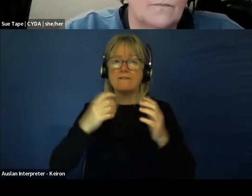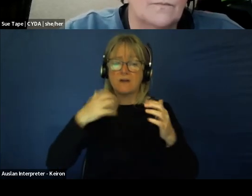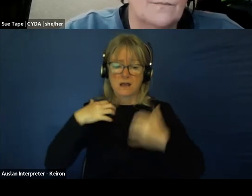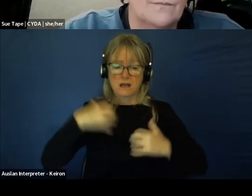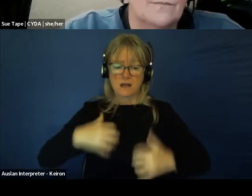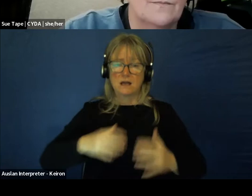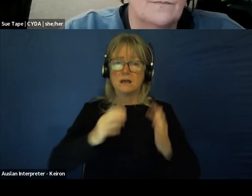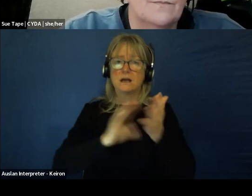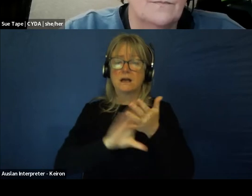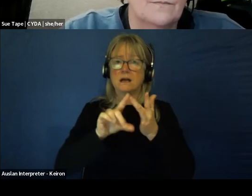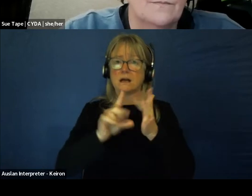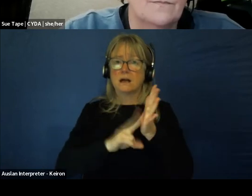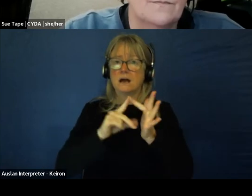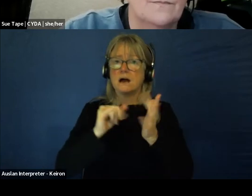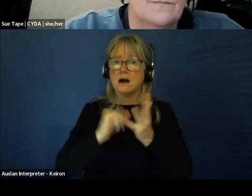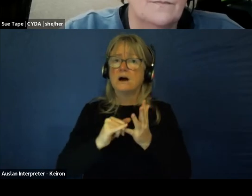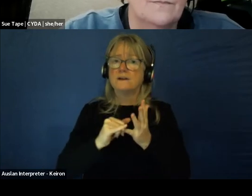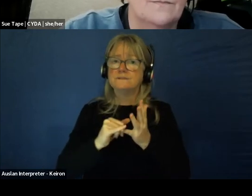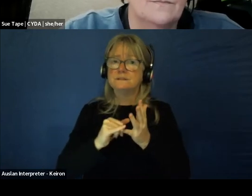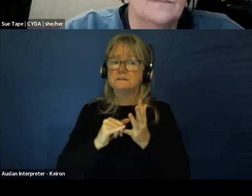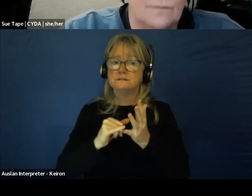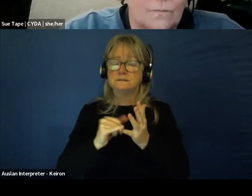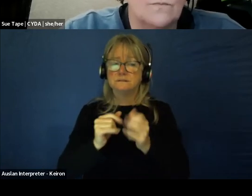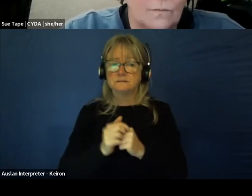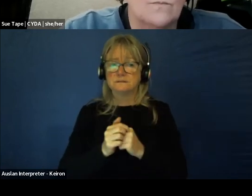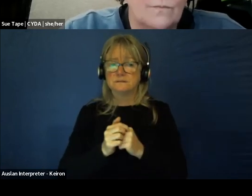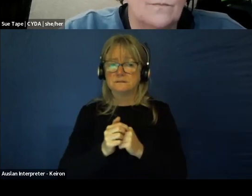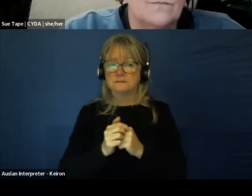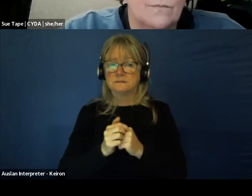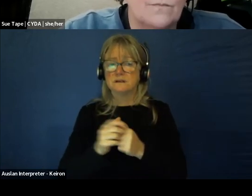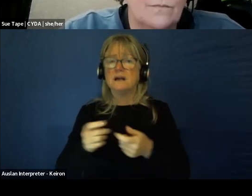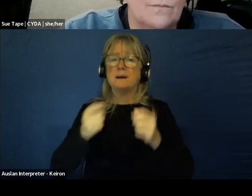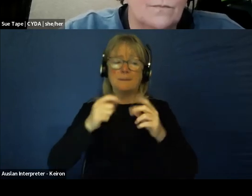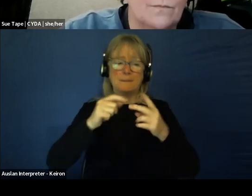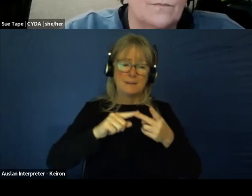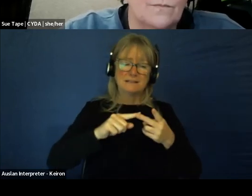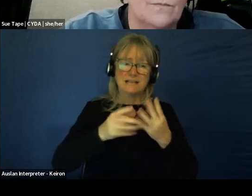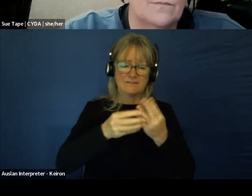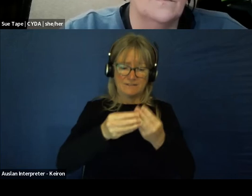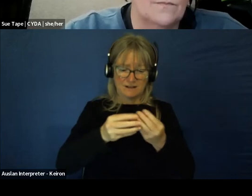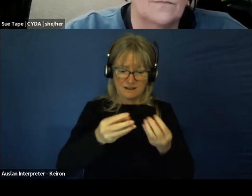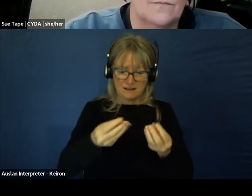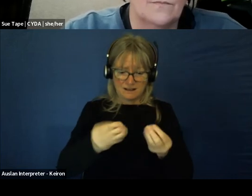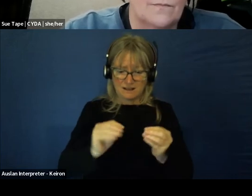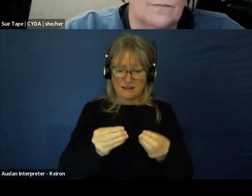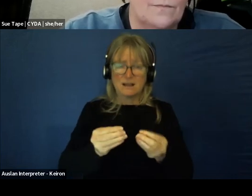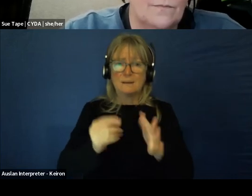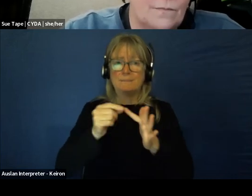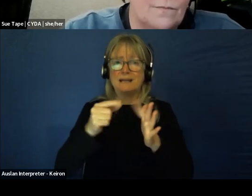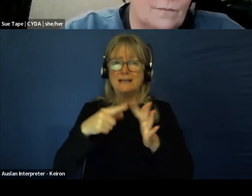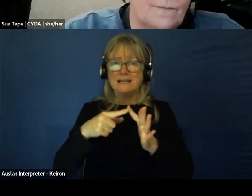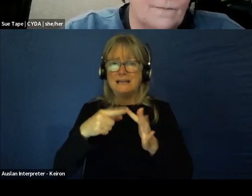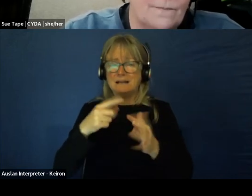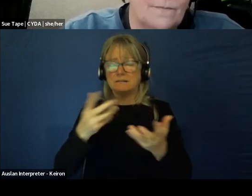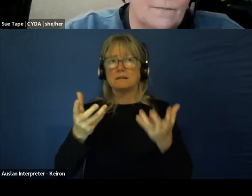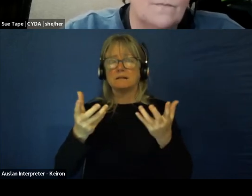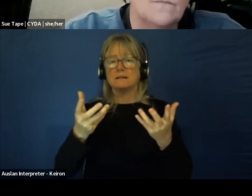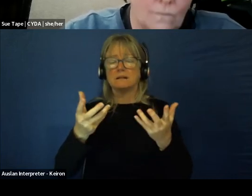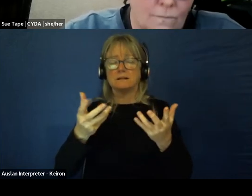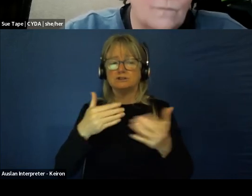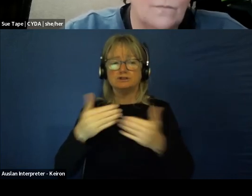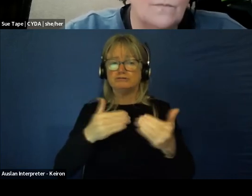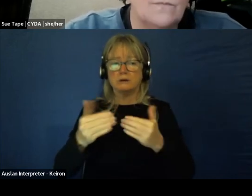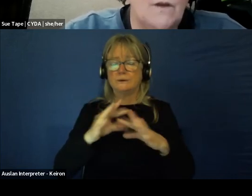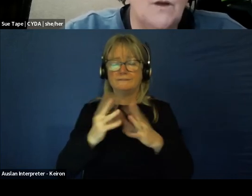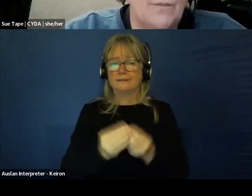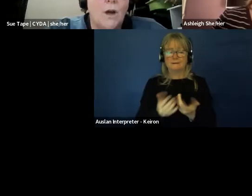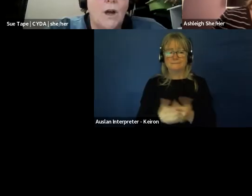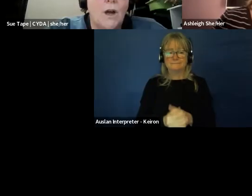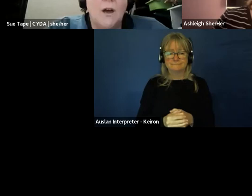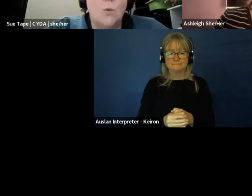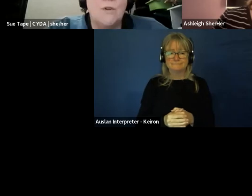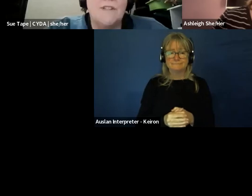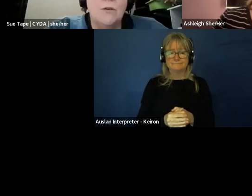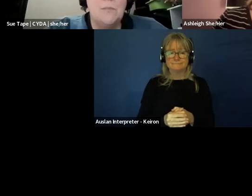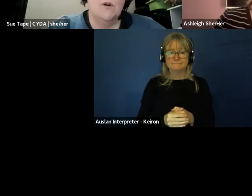Having highs from my reactions than having the issues that come with the fine motor issues with pa and stuff like that that would be like a bit of a struggle thing for me.